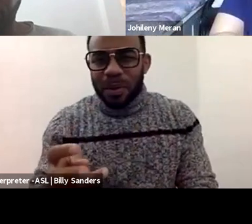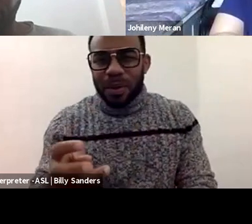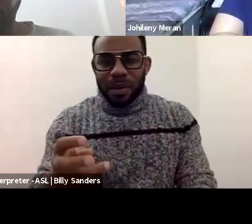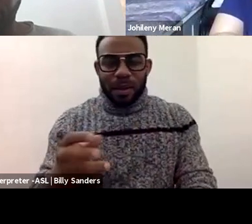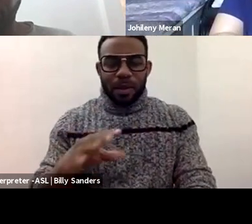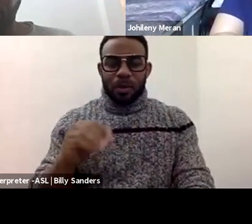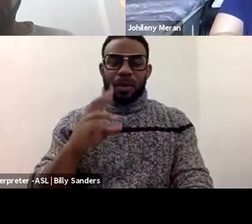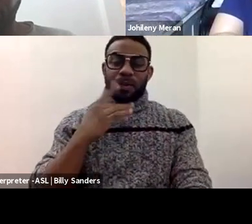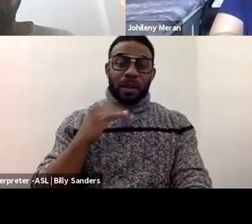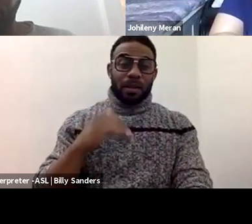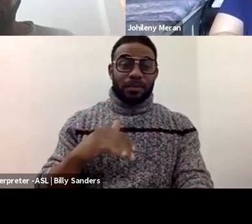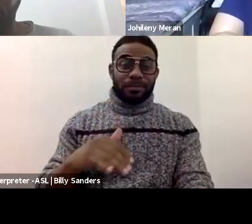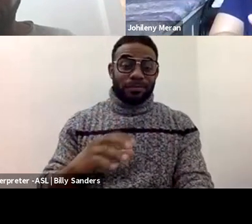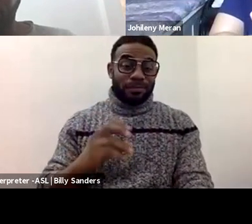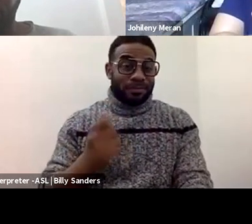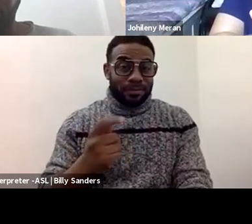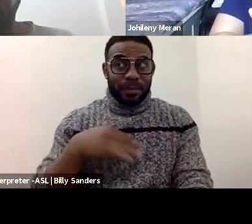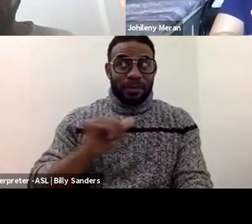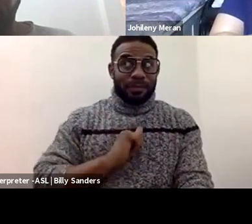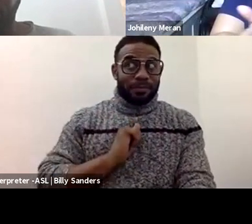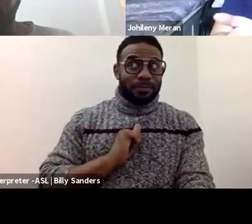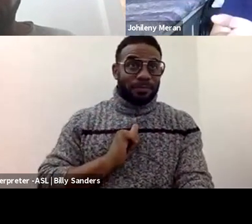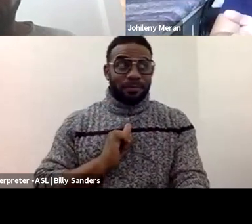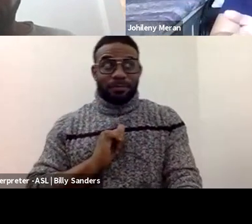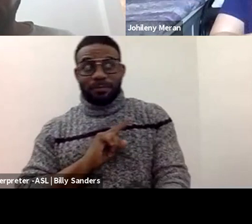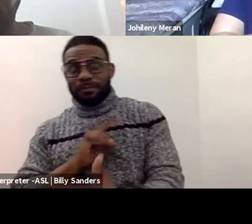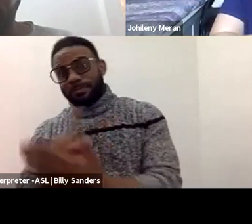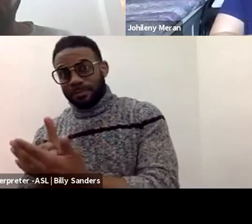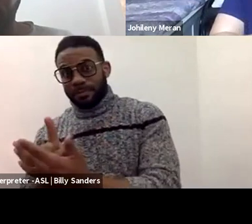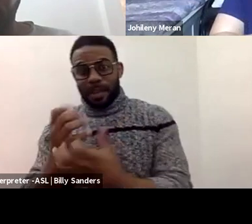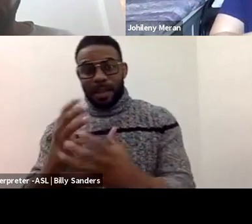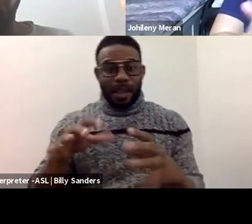of color. And so I found a lot of the activities or